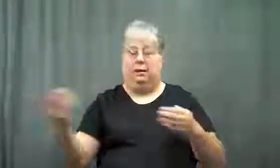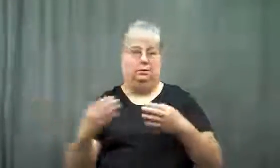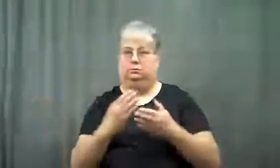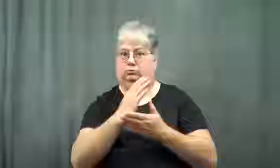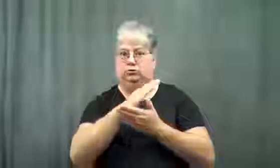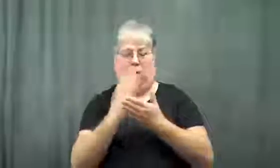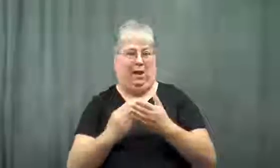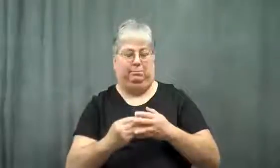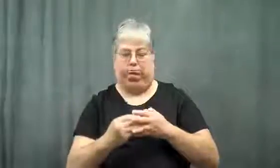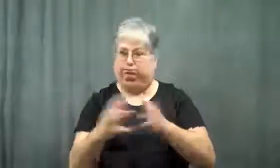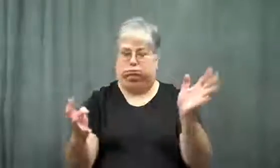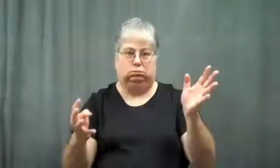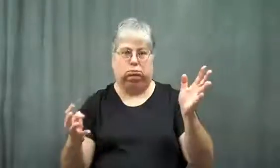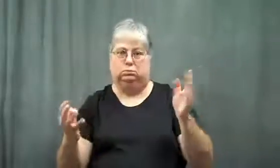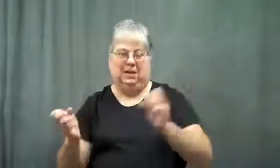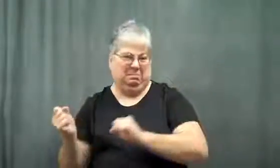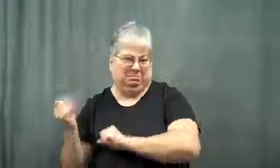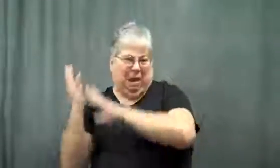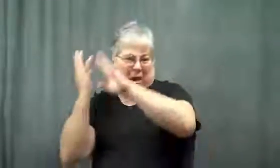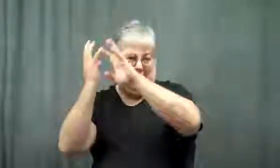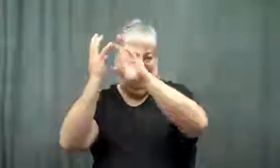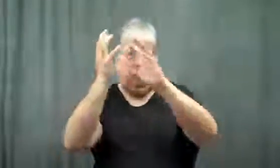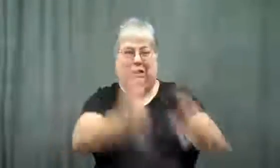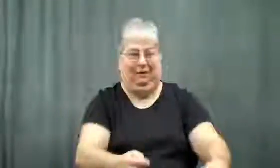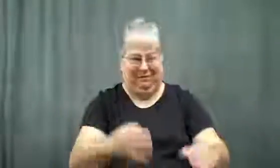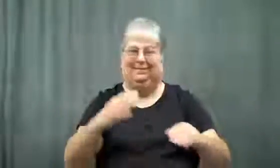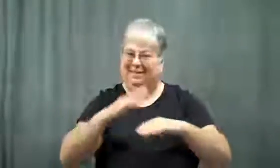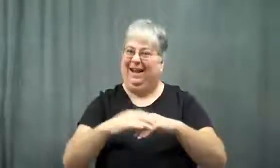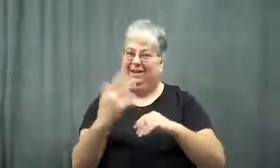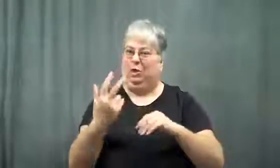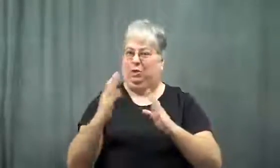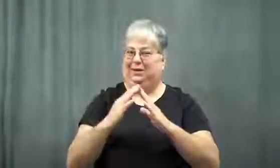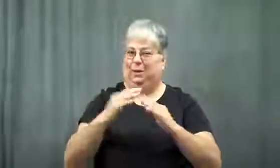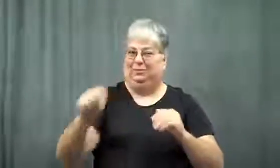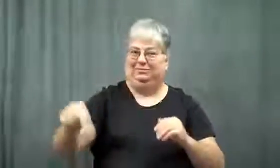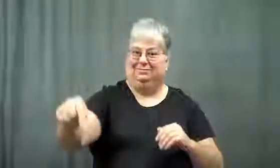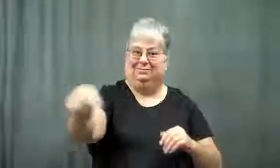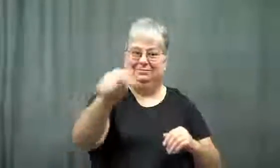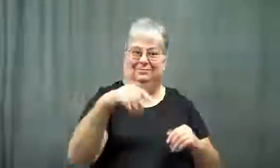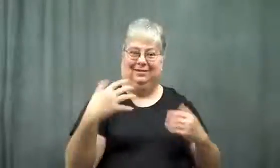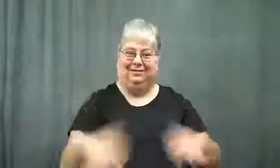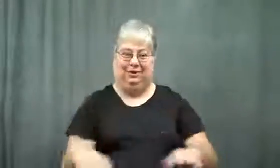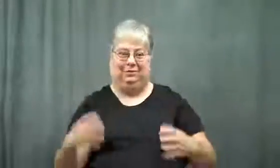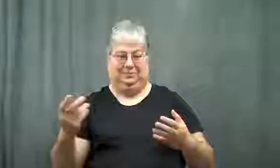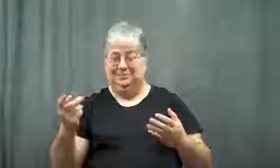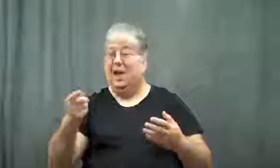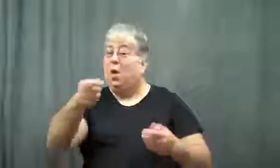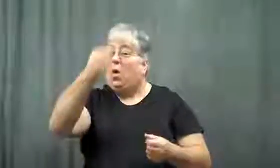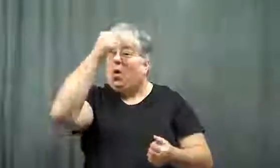This wall breached and a wave of mud hit the villages.